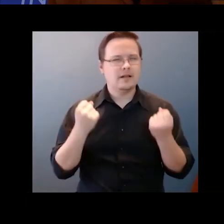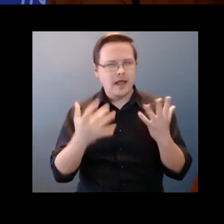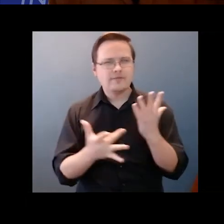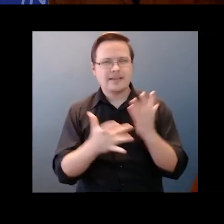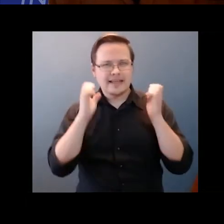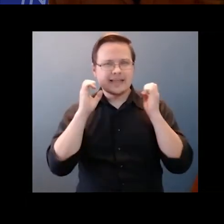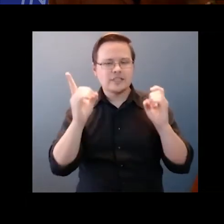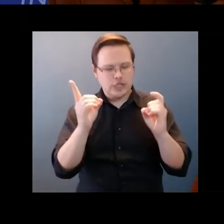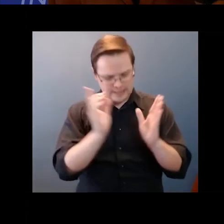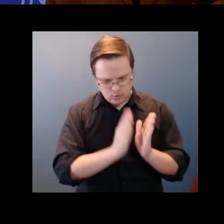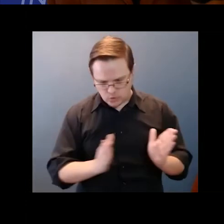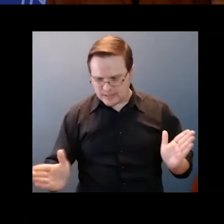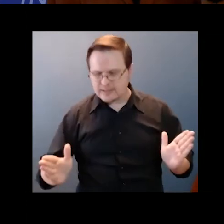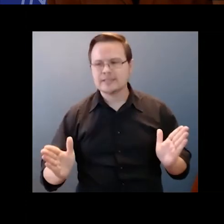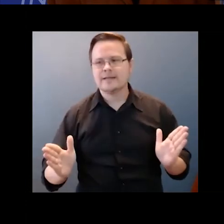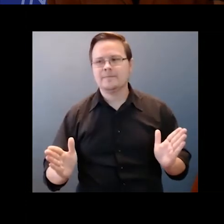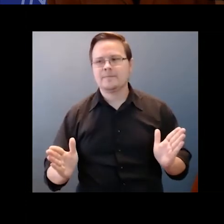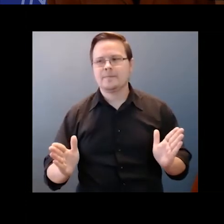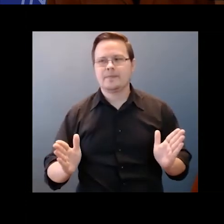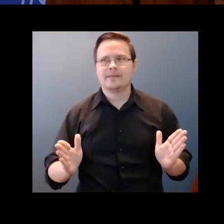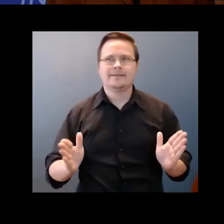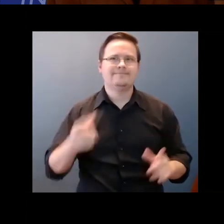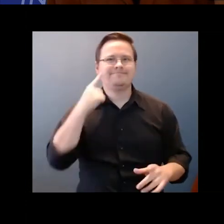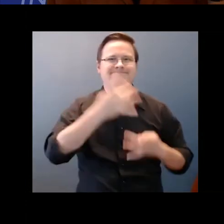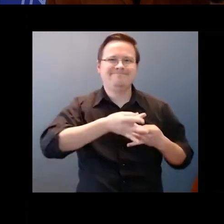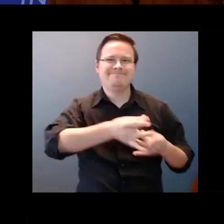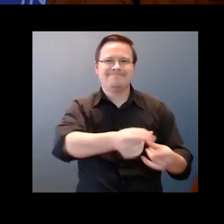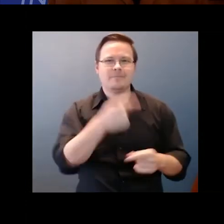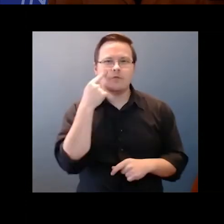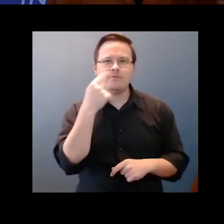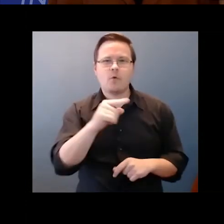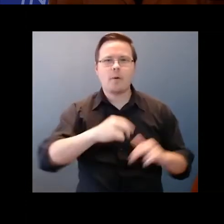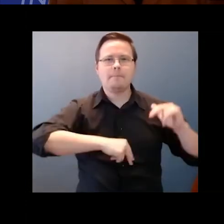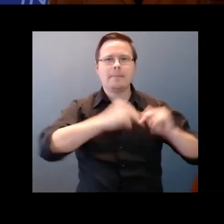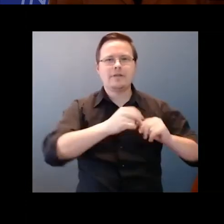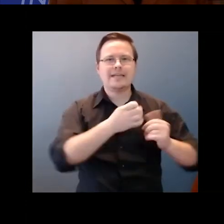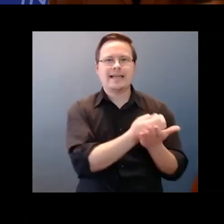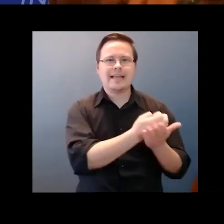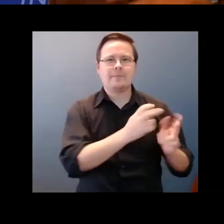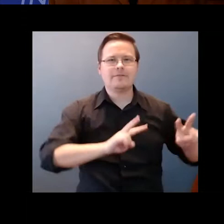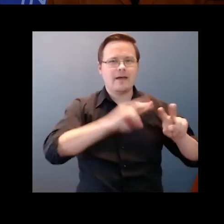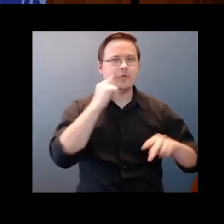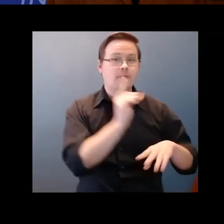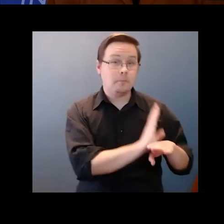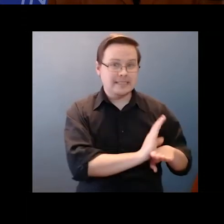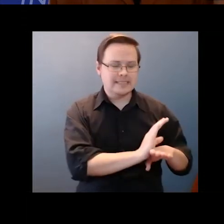organize probably this is optimized around building economic value for companies and community forums are a way